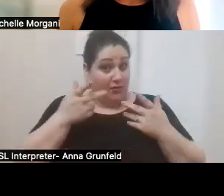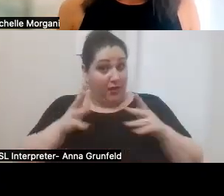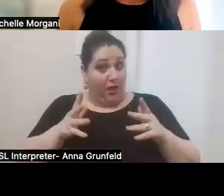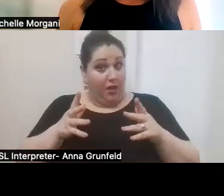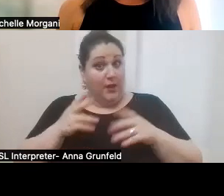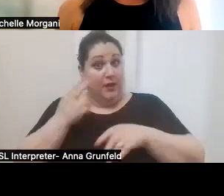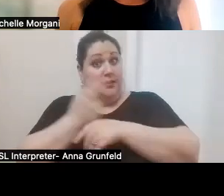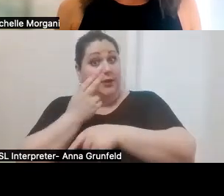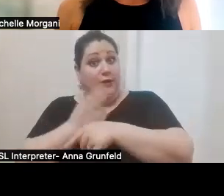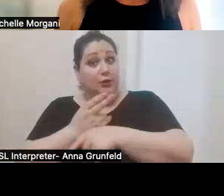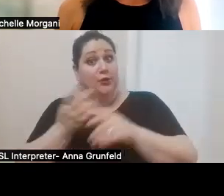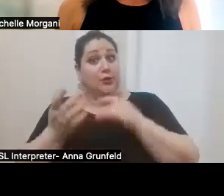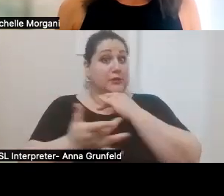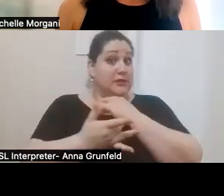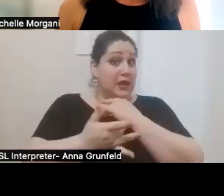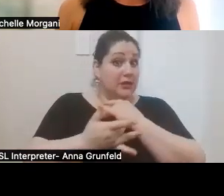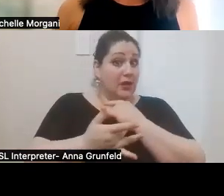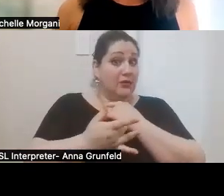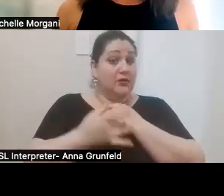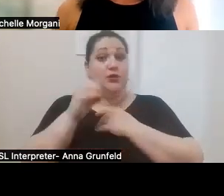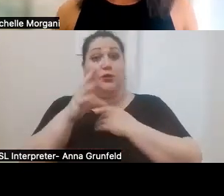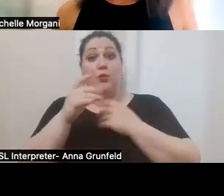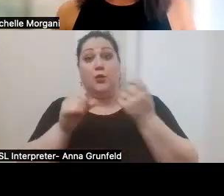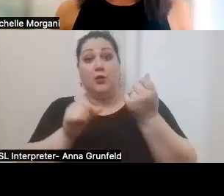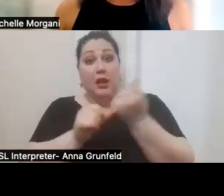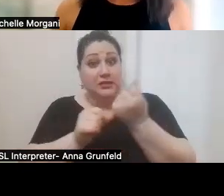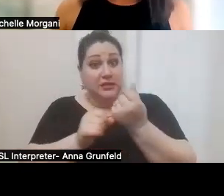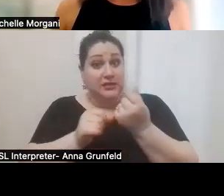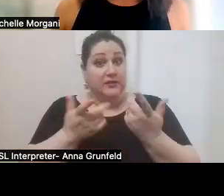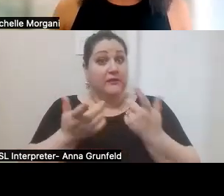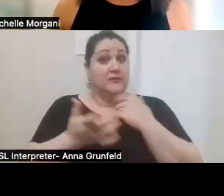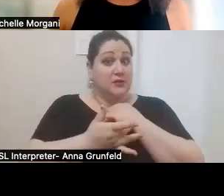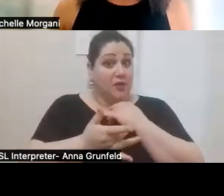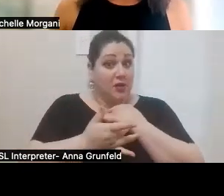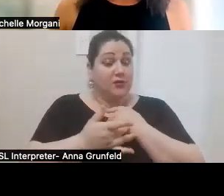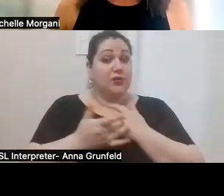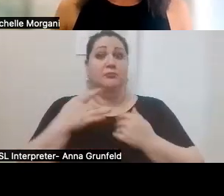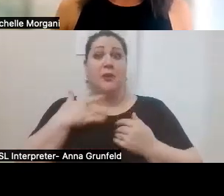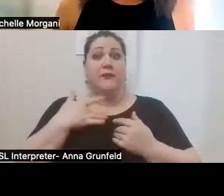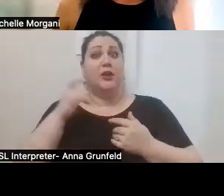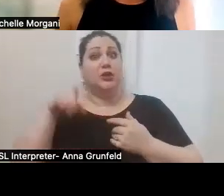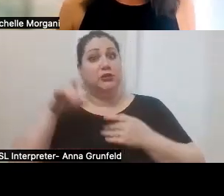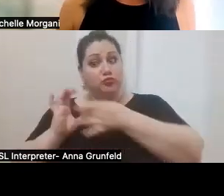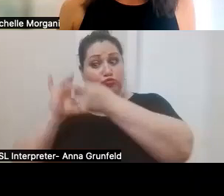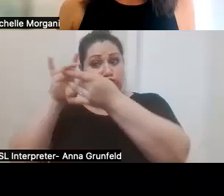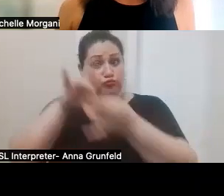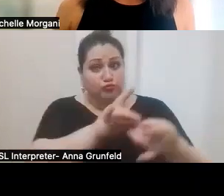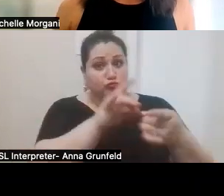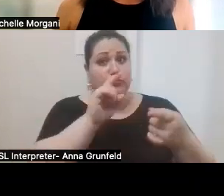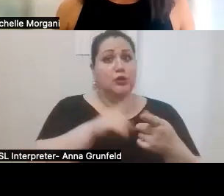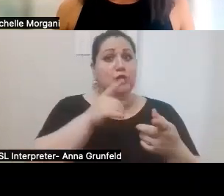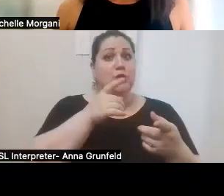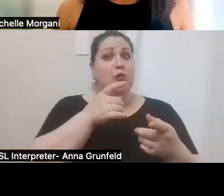Is this something that we should be considering to carry over into a clinical placement? Is it something that we can modify?